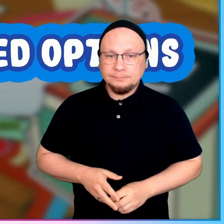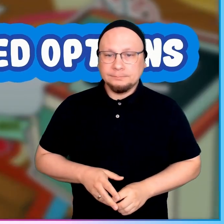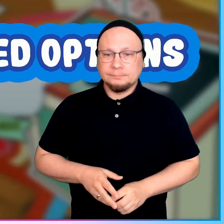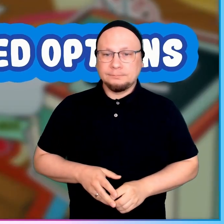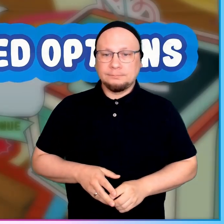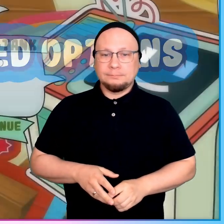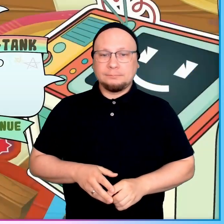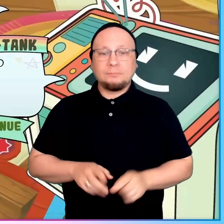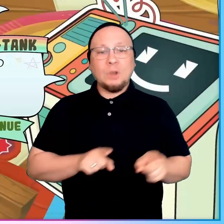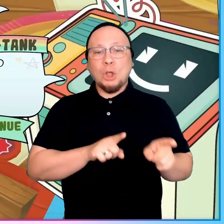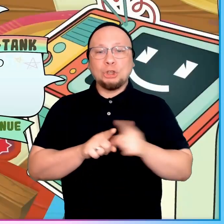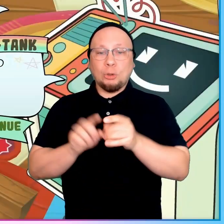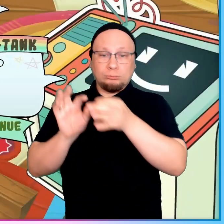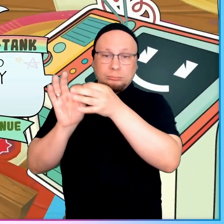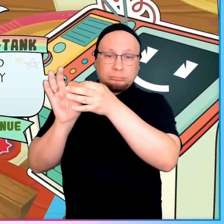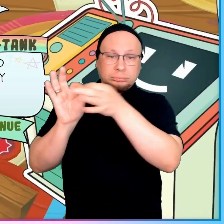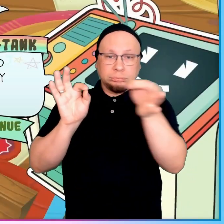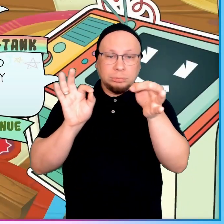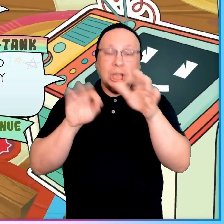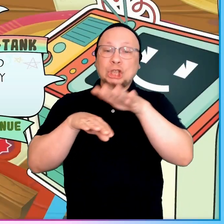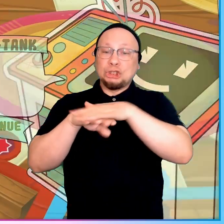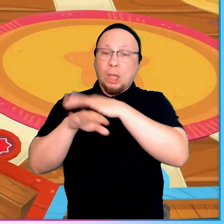You can also change the speed at which dialogue is displayed,